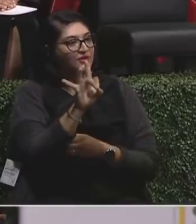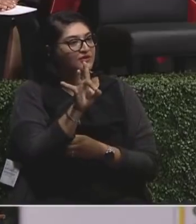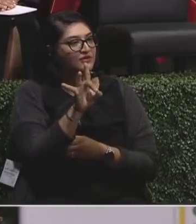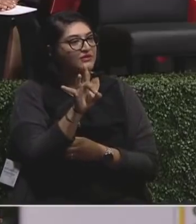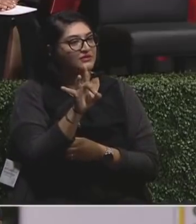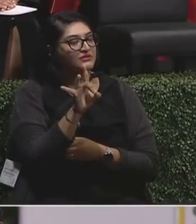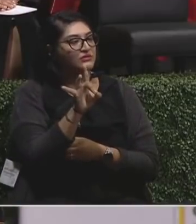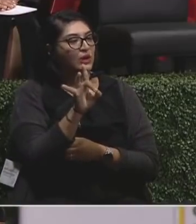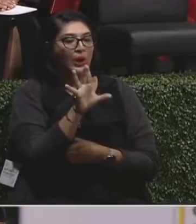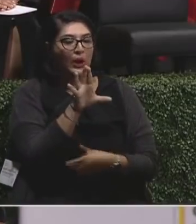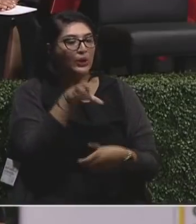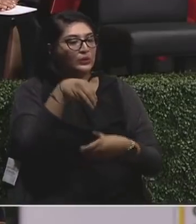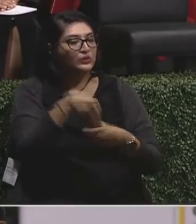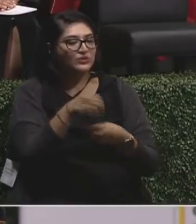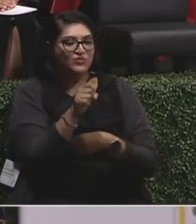NOW ALL OF THESE GREAT PEOPLE ARE YOUR FELLOW ALUMS.